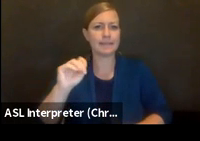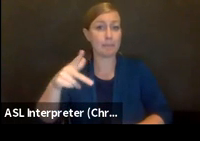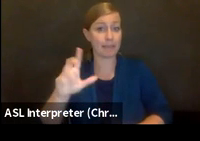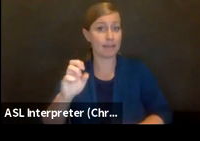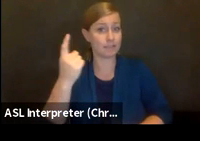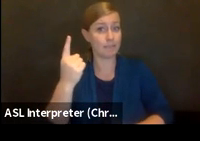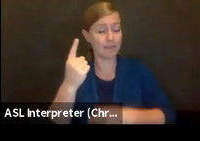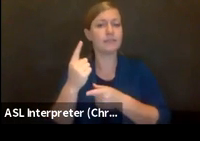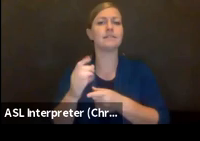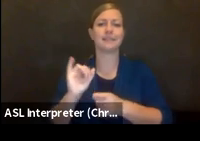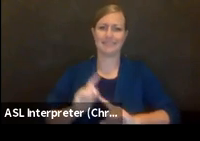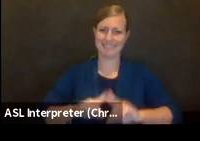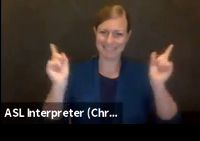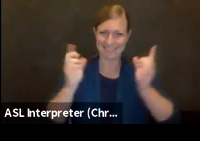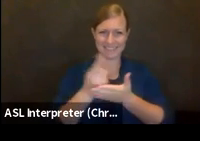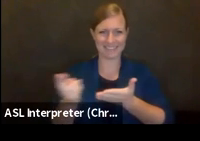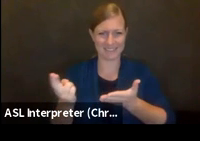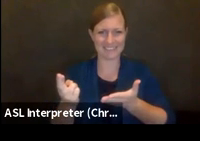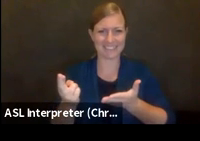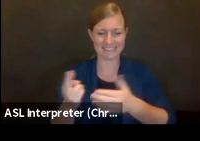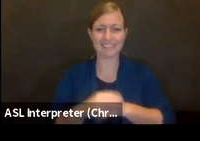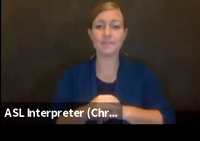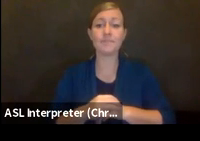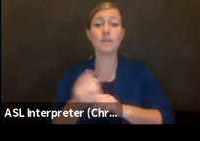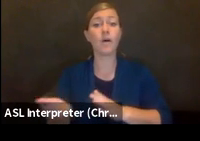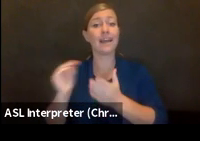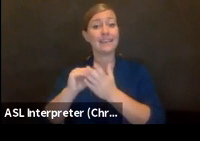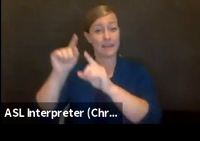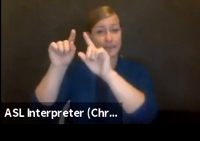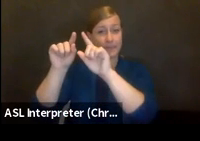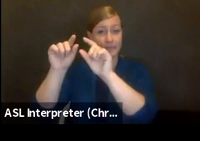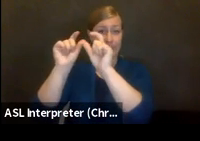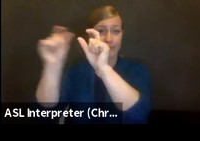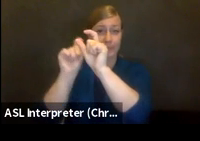ESD 189 - Amy Colburn: That's a different resource. So if you go back up to the little four squares.